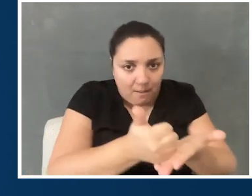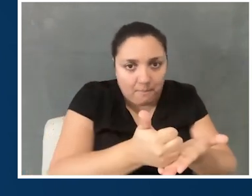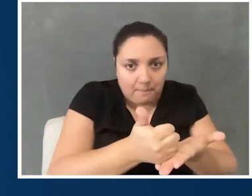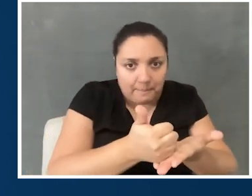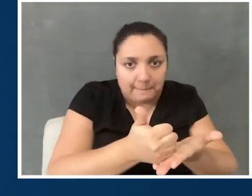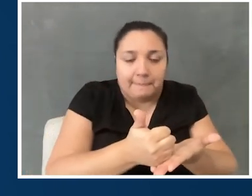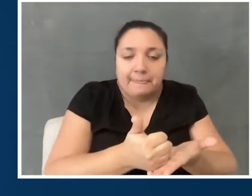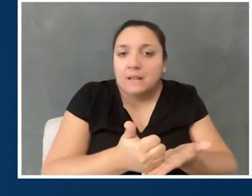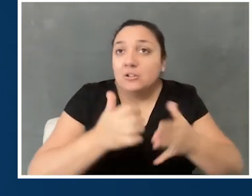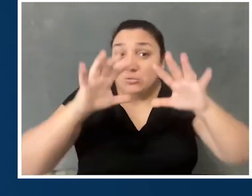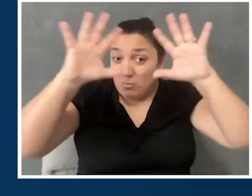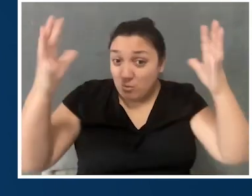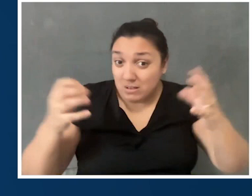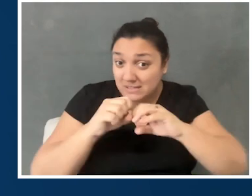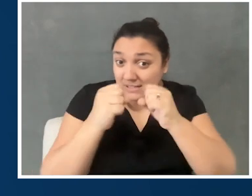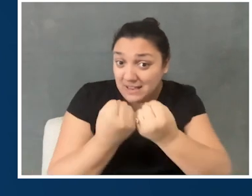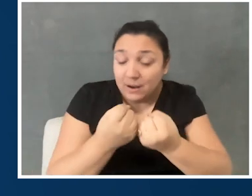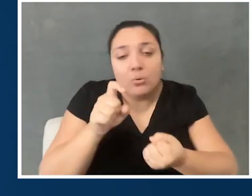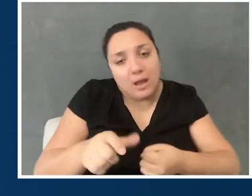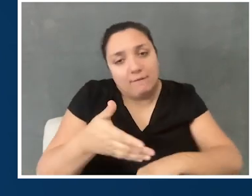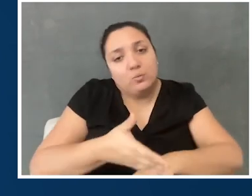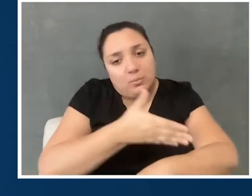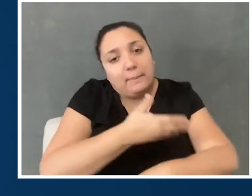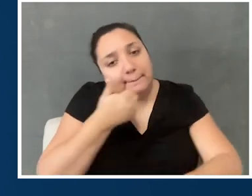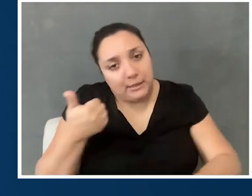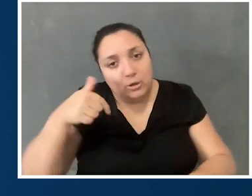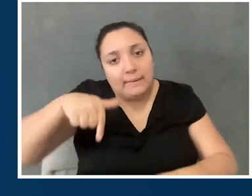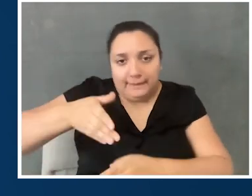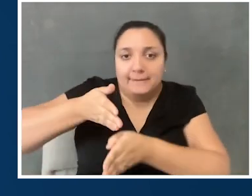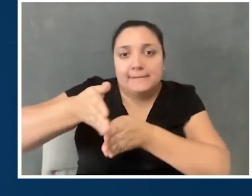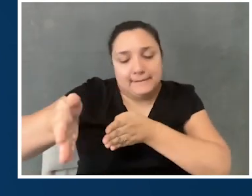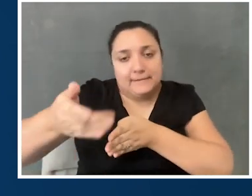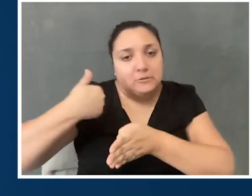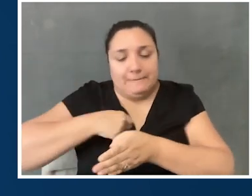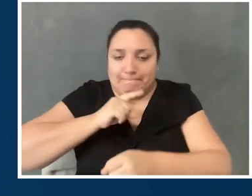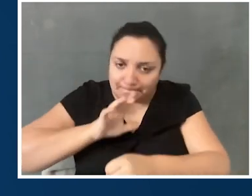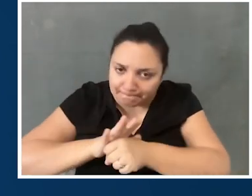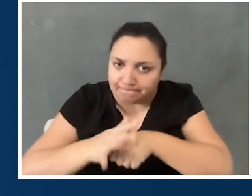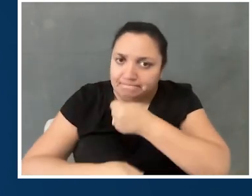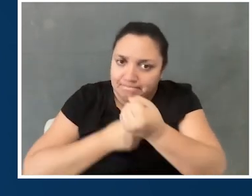And this is one area that we are committed to and that we will continue to address,